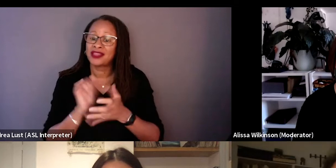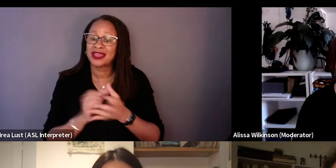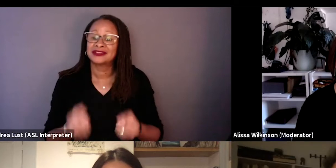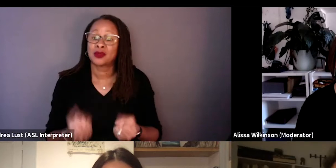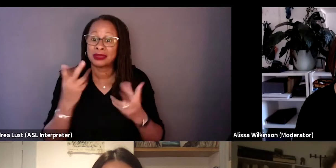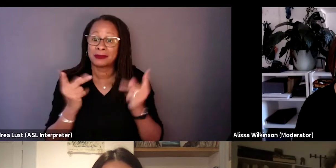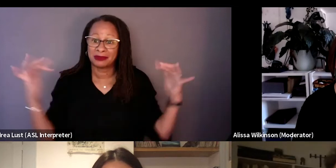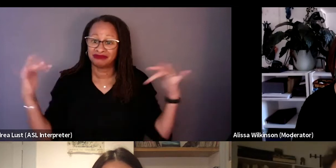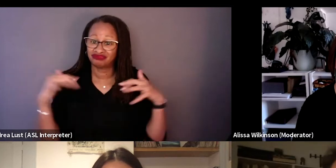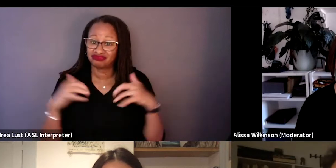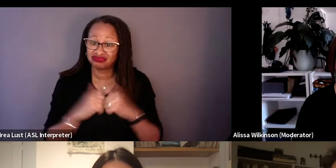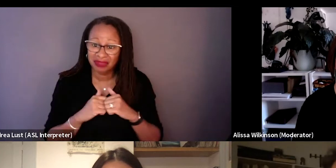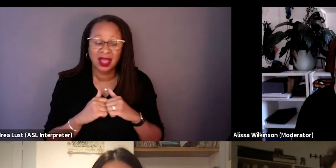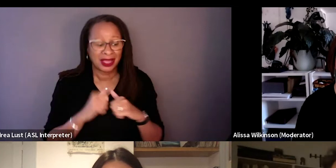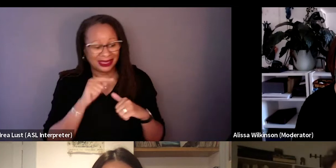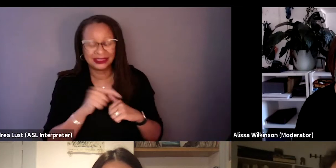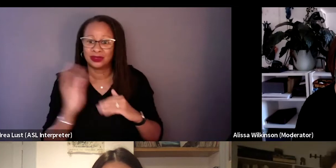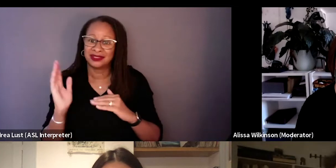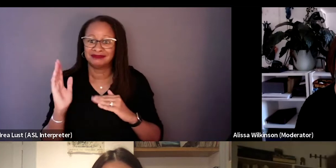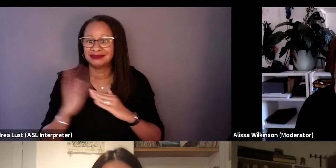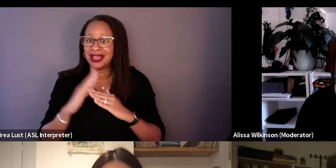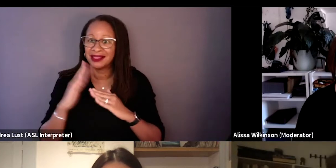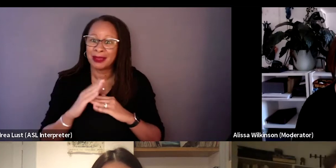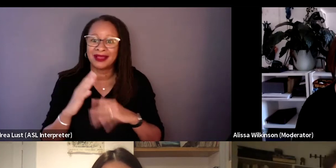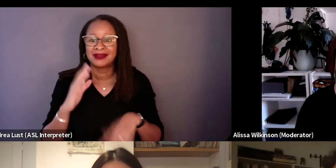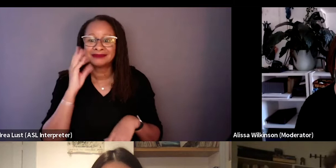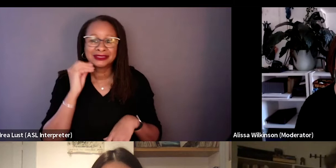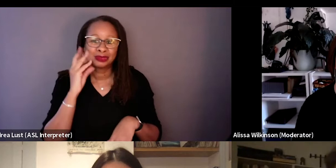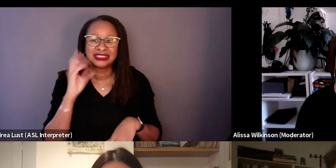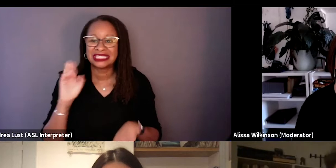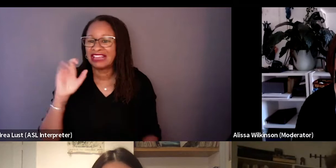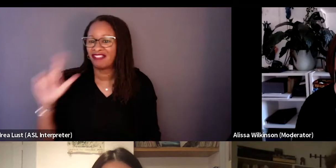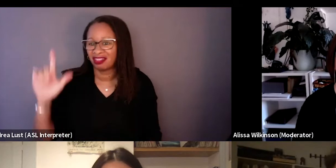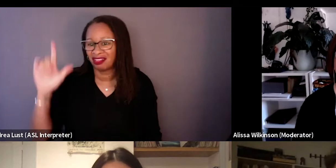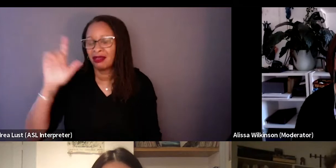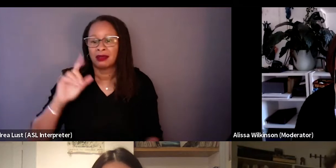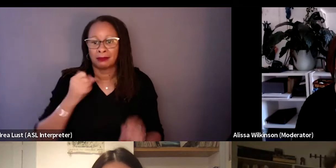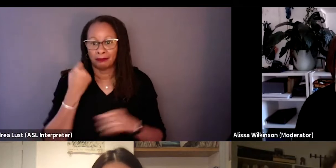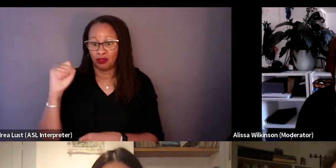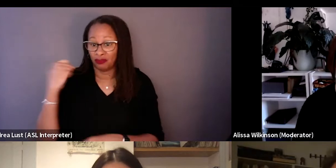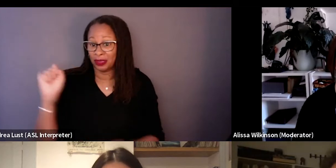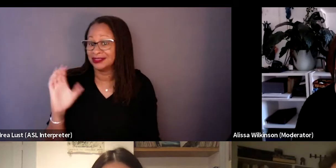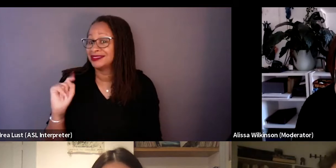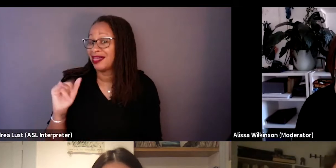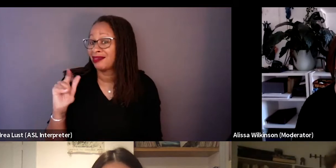into the arms of this evil movement. And so we did obviously not try